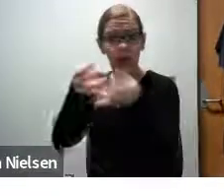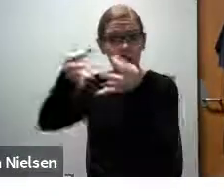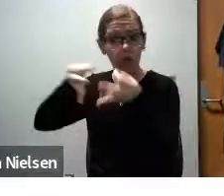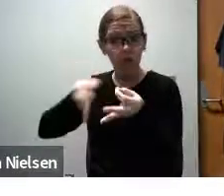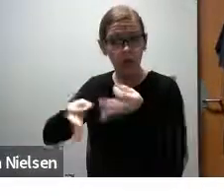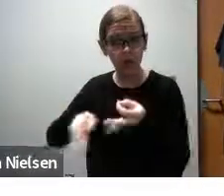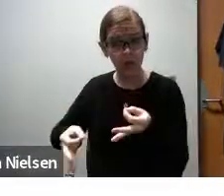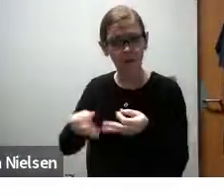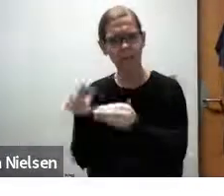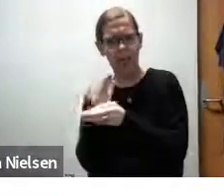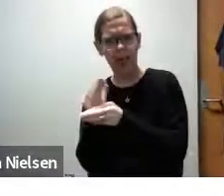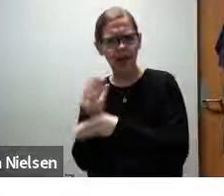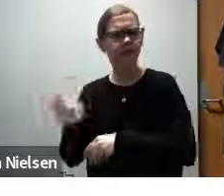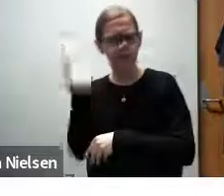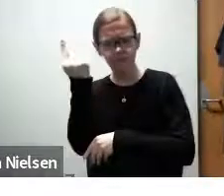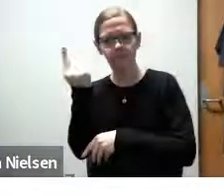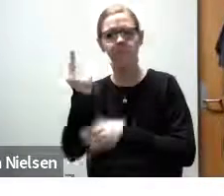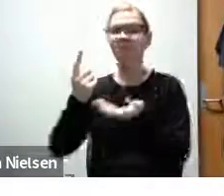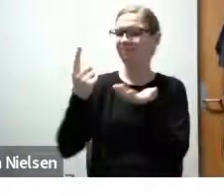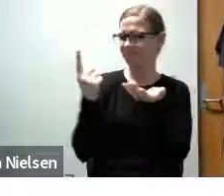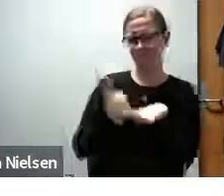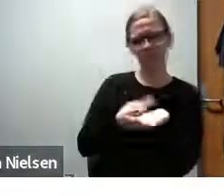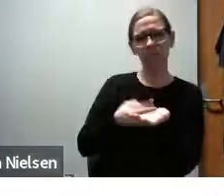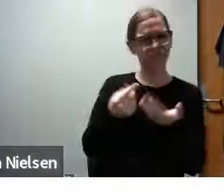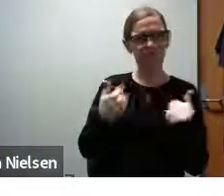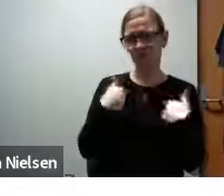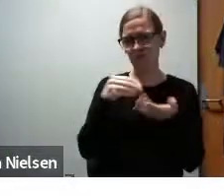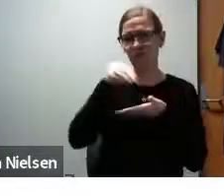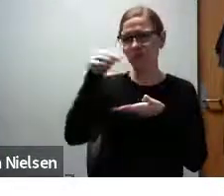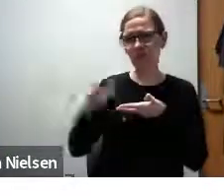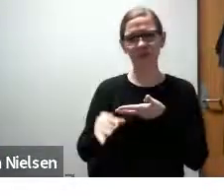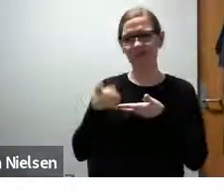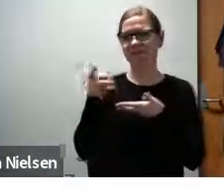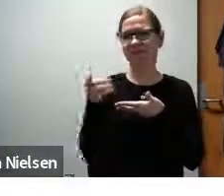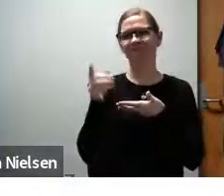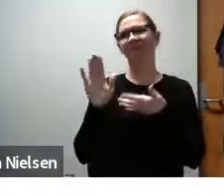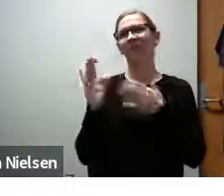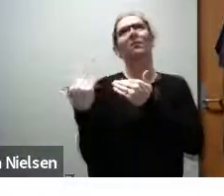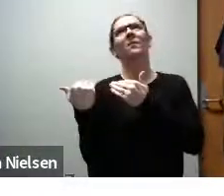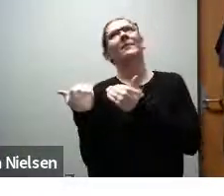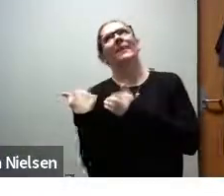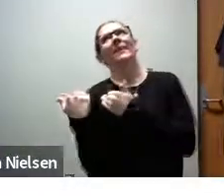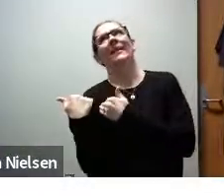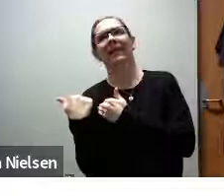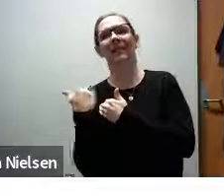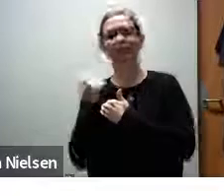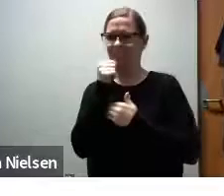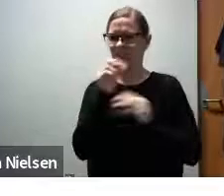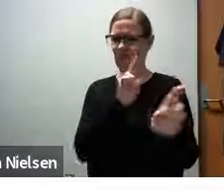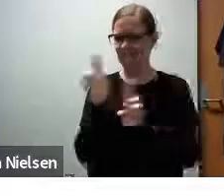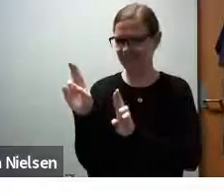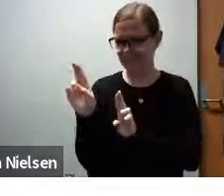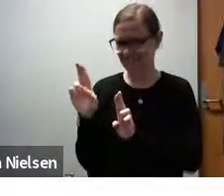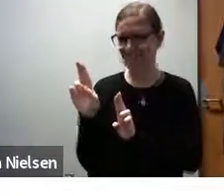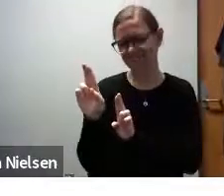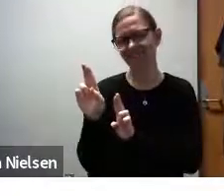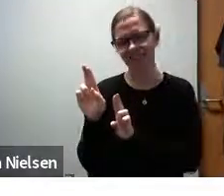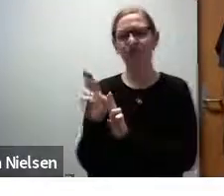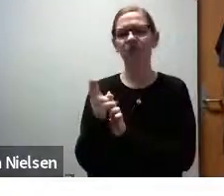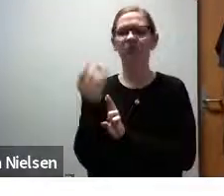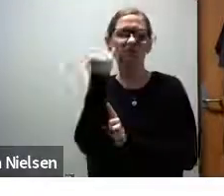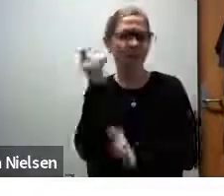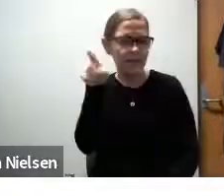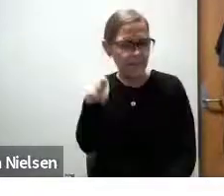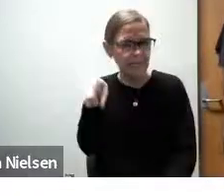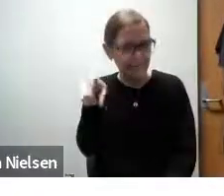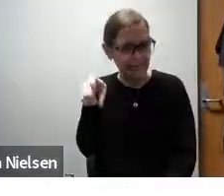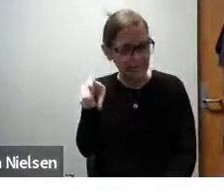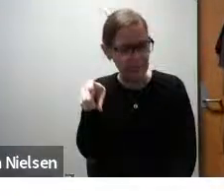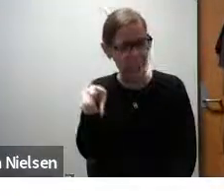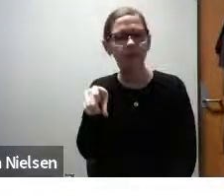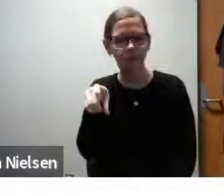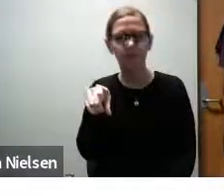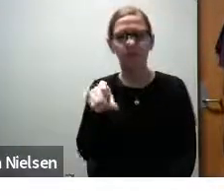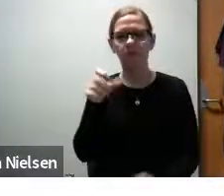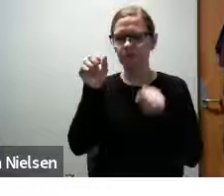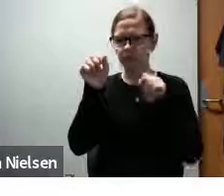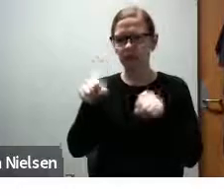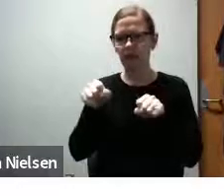But sometimes we just have some of those students who just can't. They can't take on that responsibility. So if you need to, you can always uncheck this button right here.